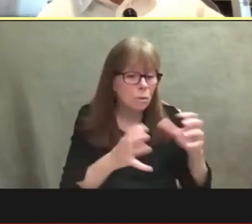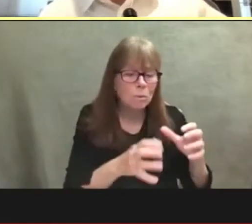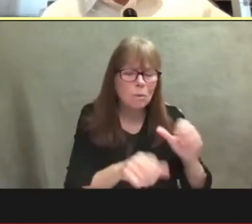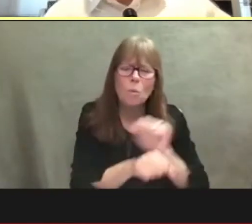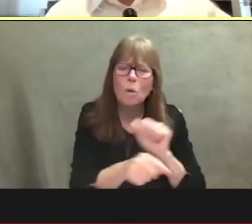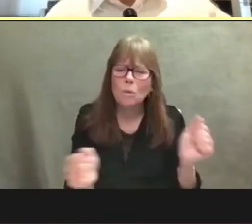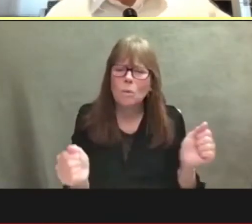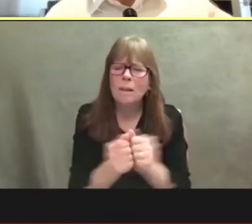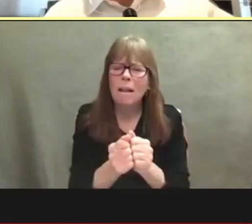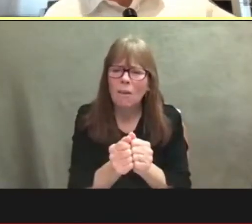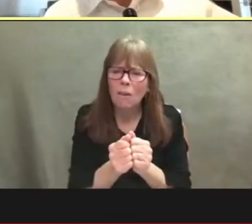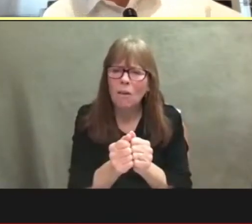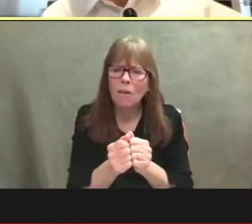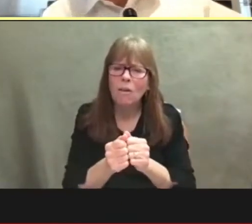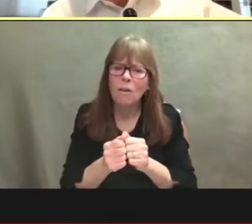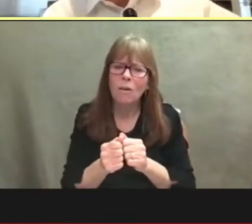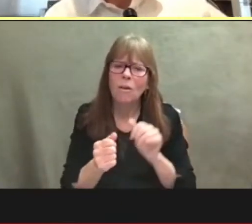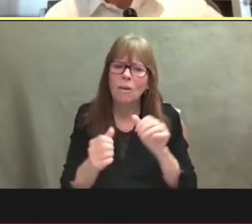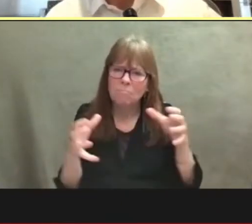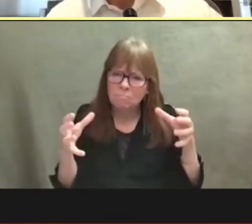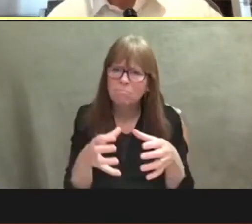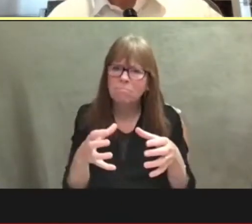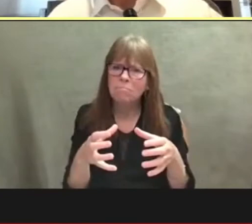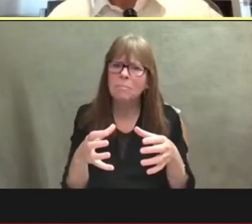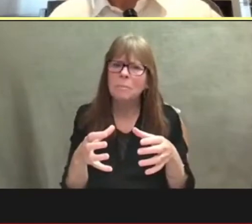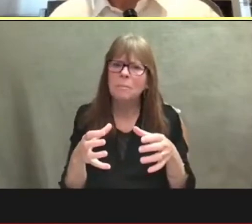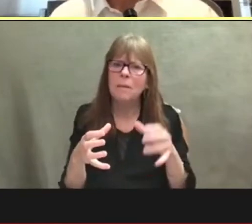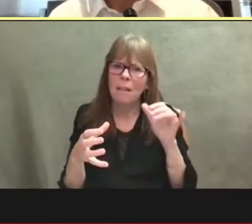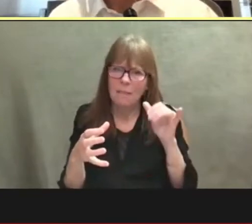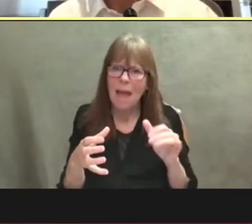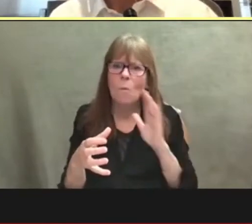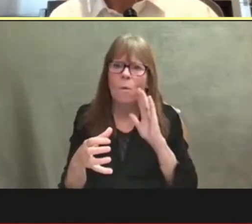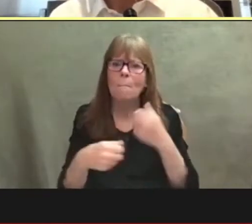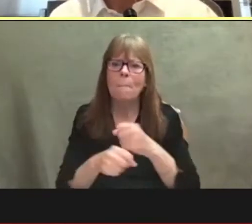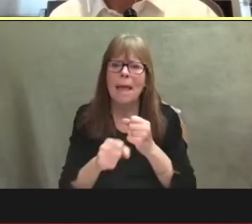and work together that will very much synergize our efforts.